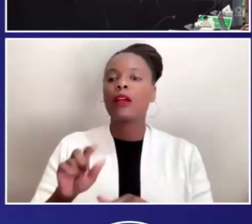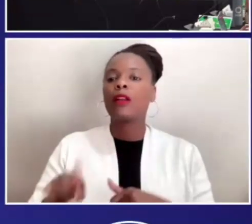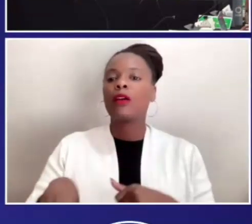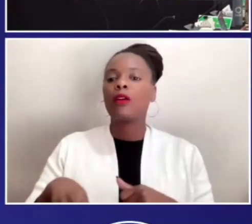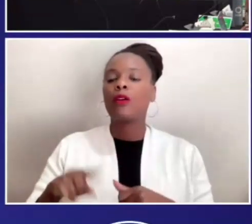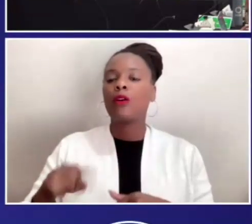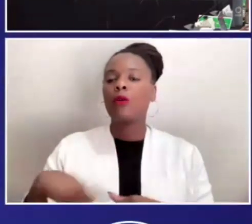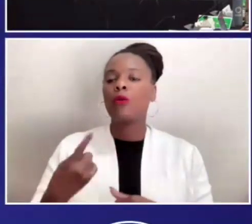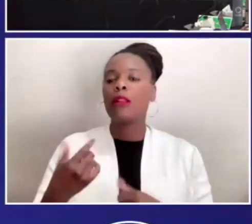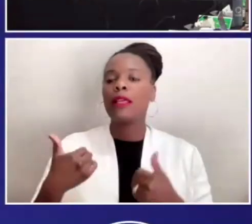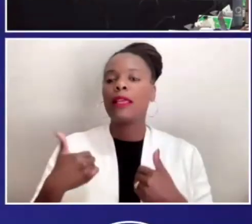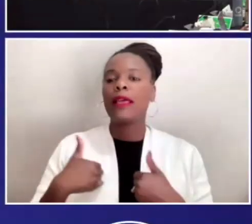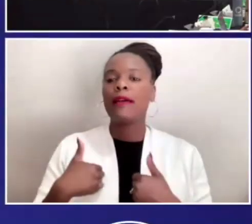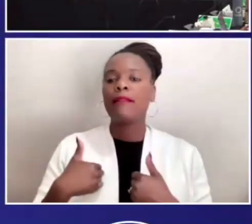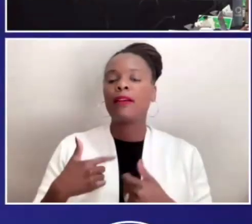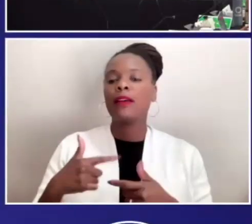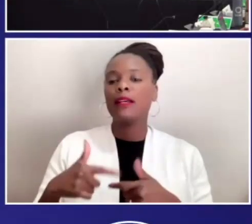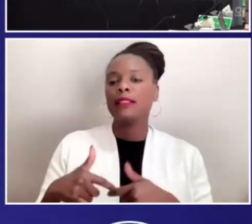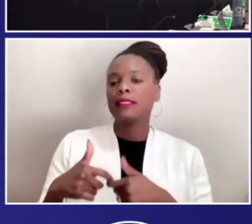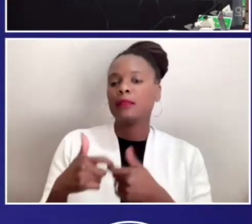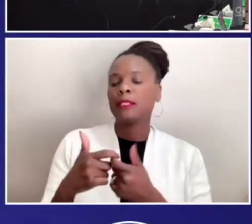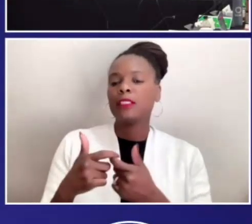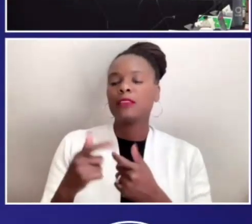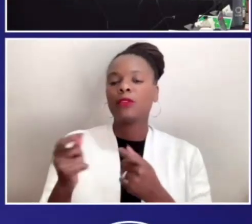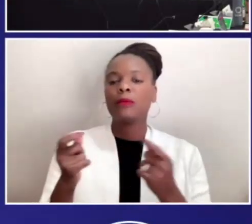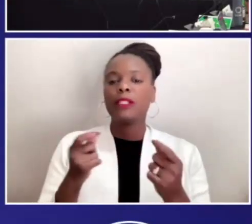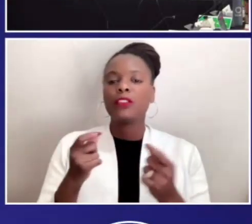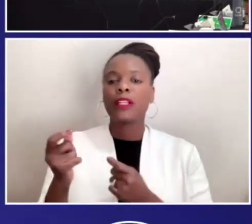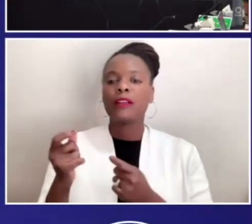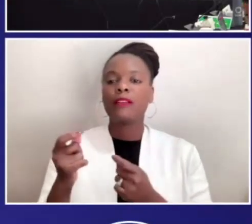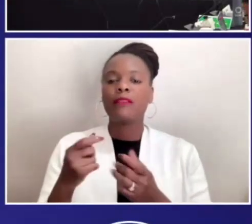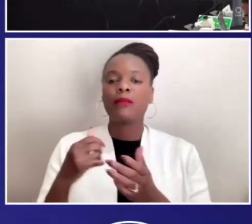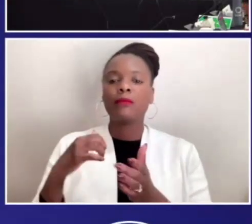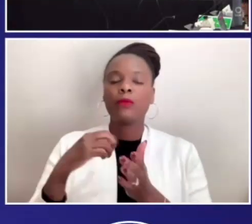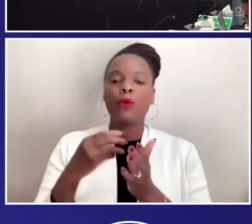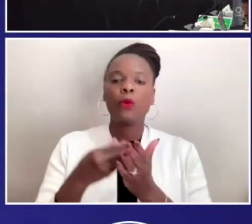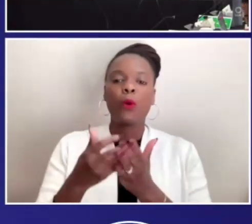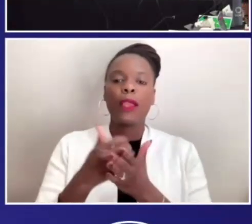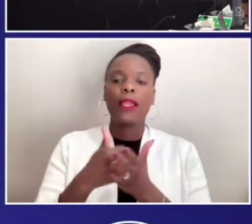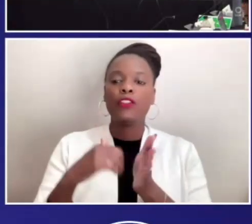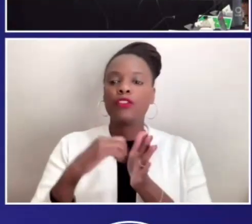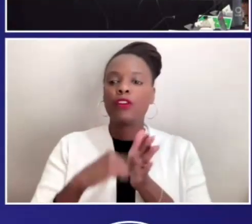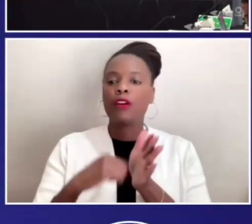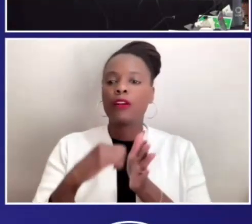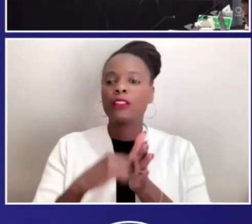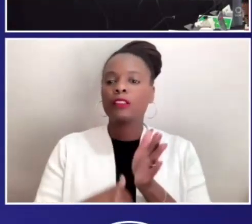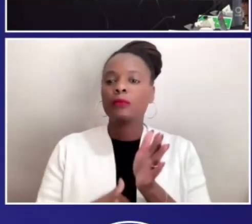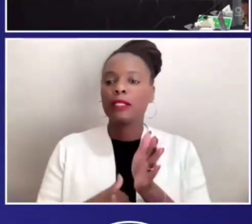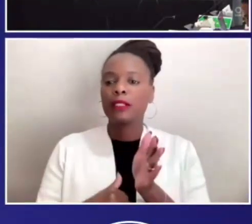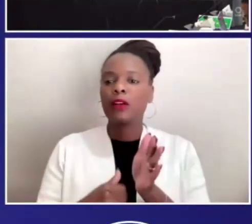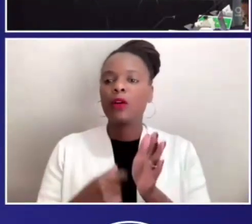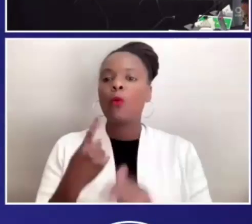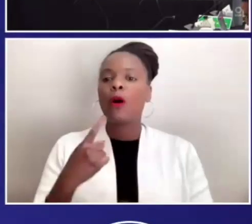garnishment one time for each attempt to rehabilitate a defaulted loan. (4)(1) Romanette one,